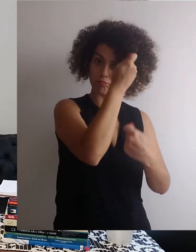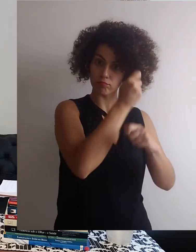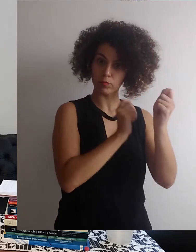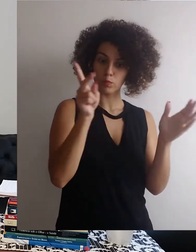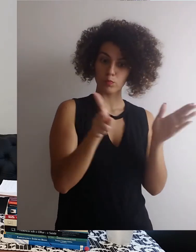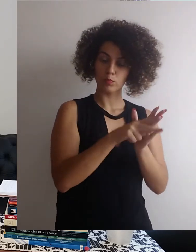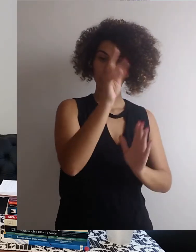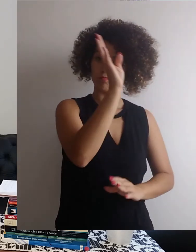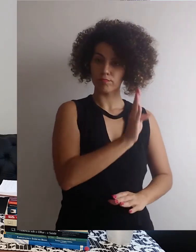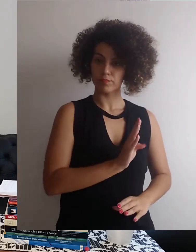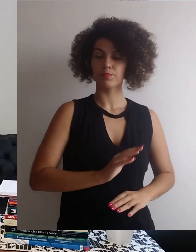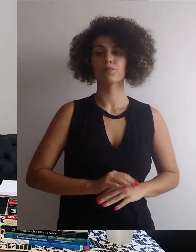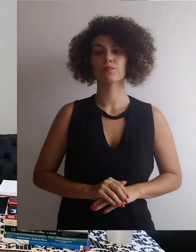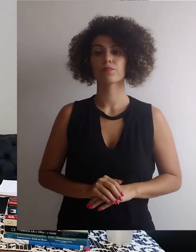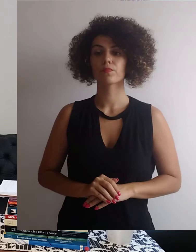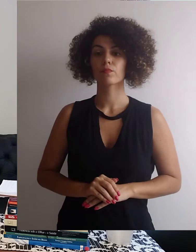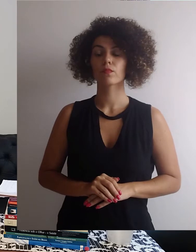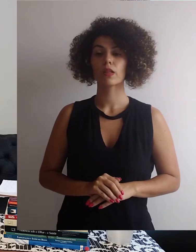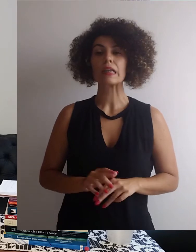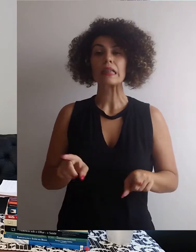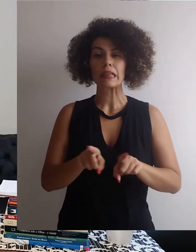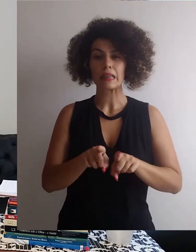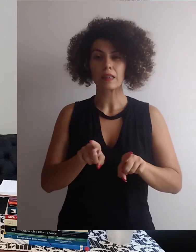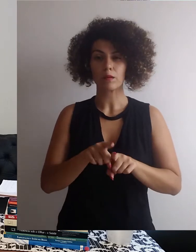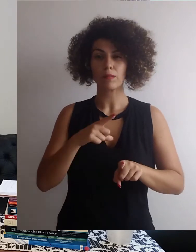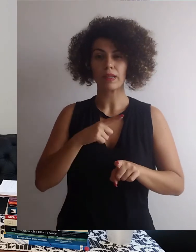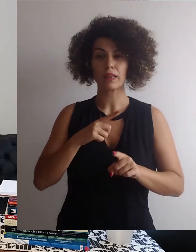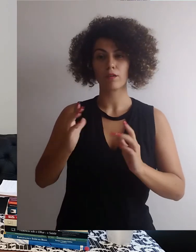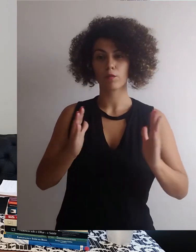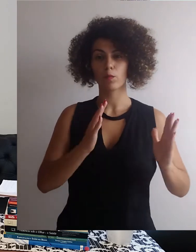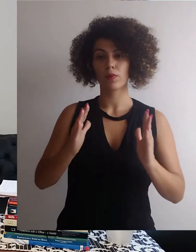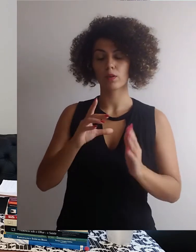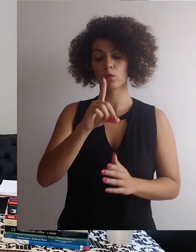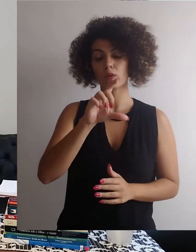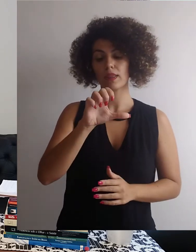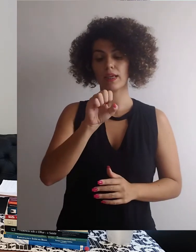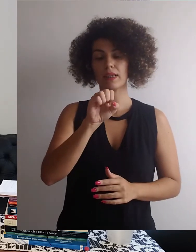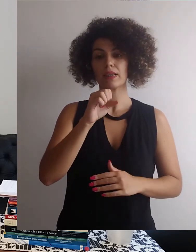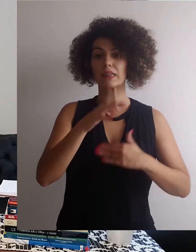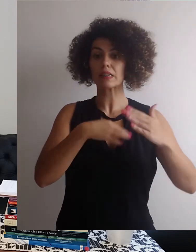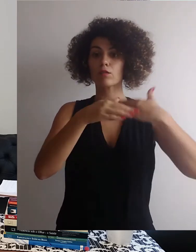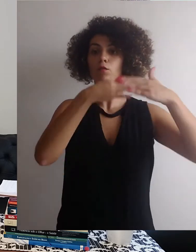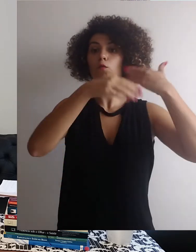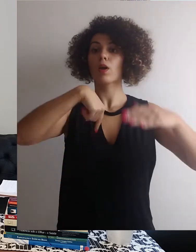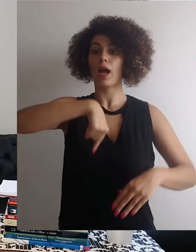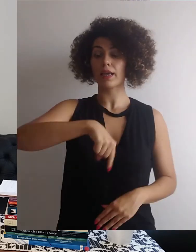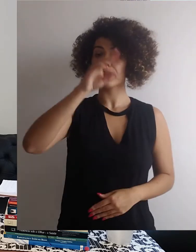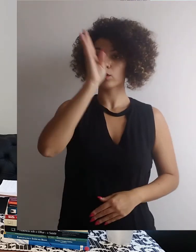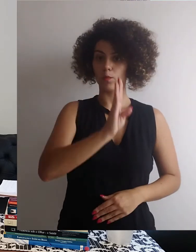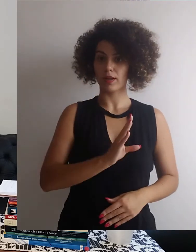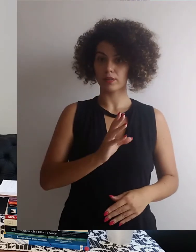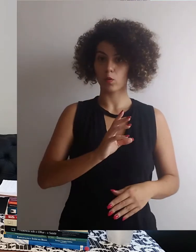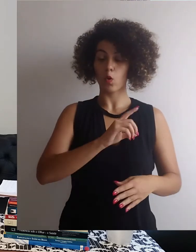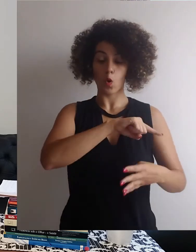from the international ones. In addition, we entered an era called Brazilian developmentalism, which is